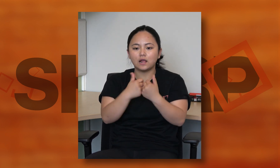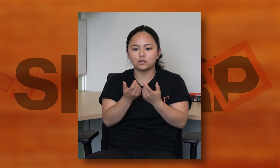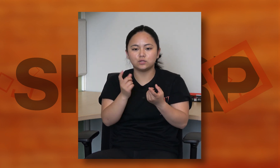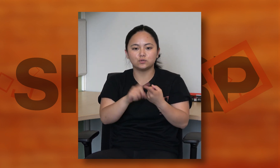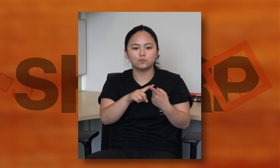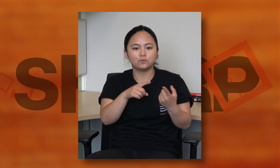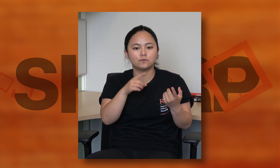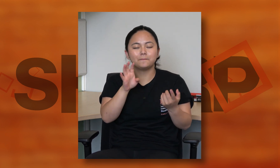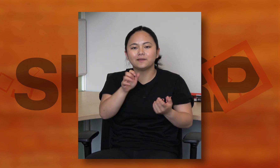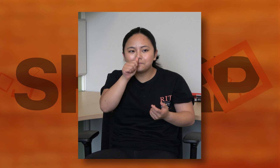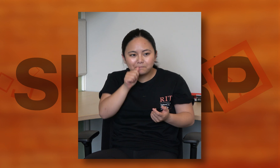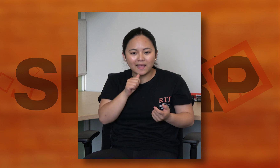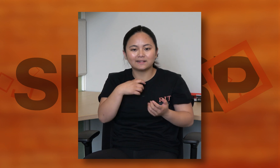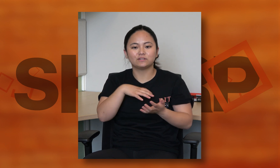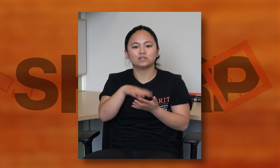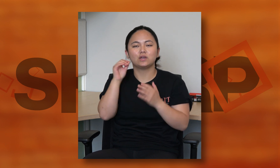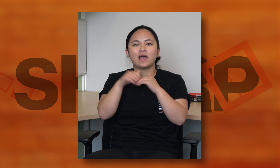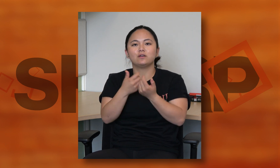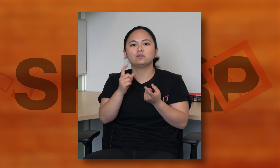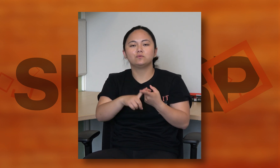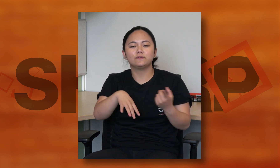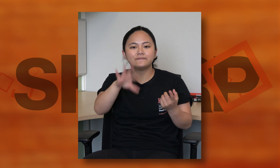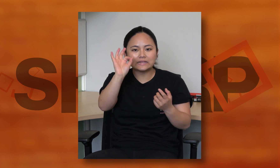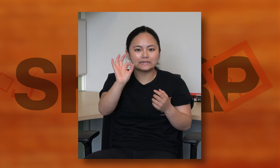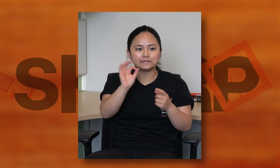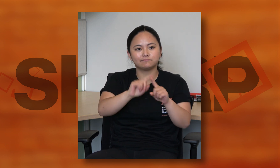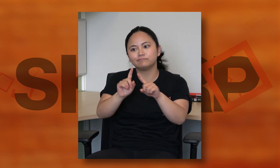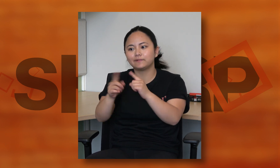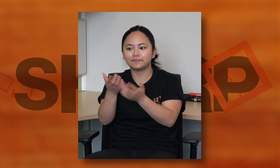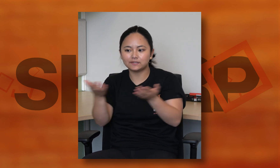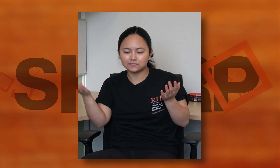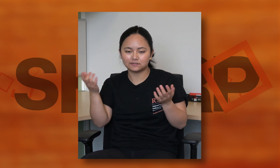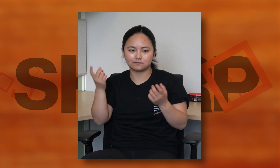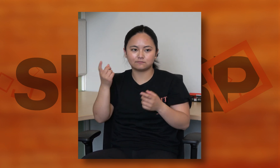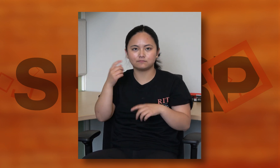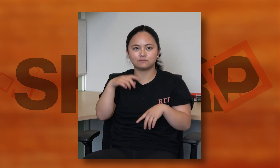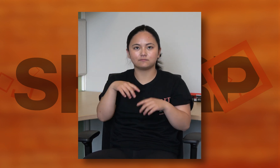Learning how to be patient, learning how to find different things.